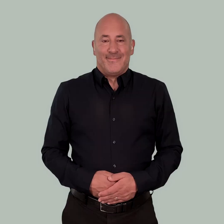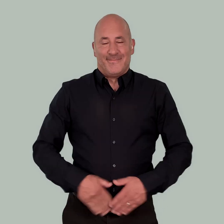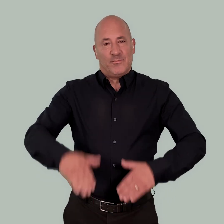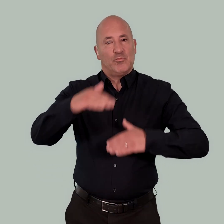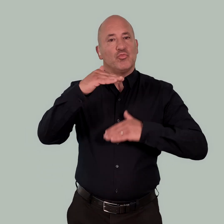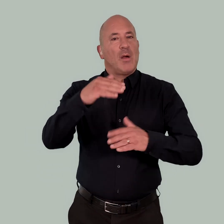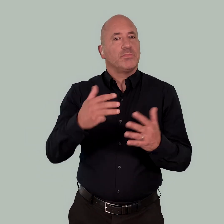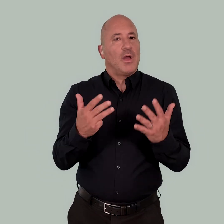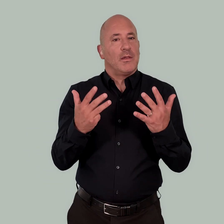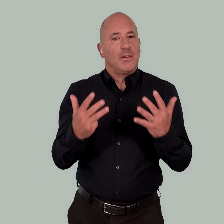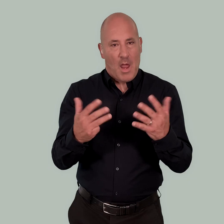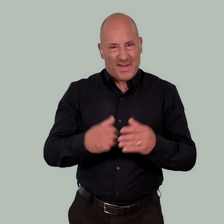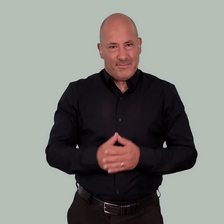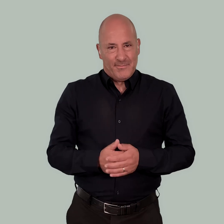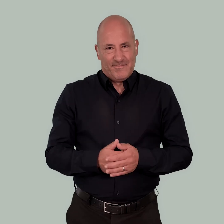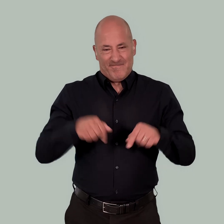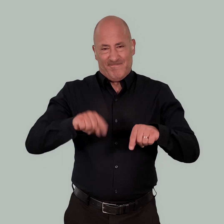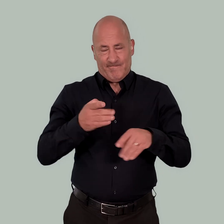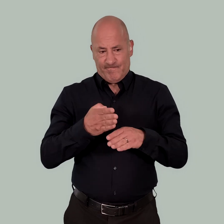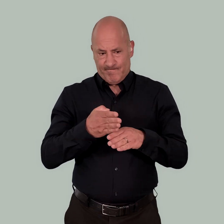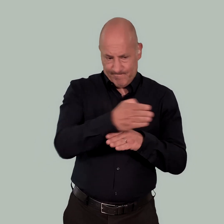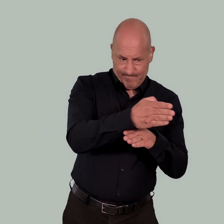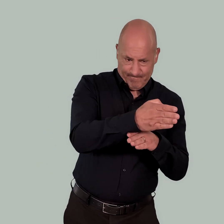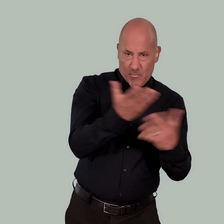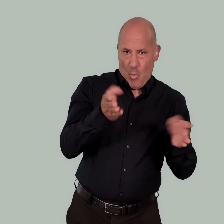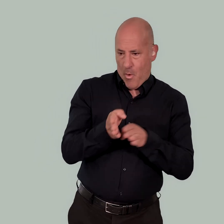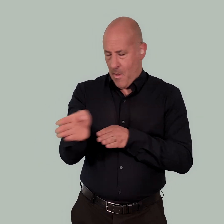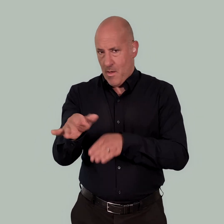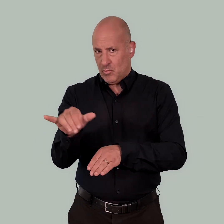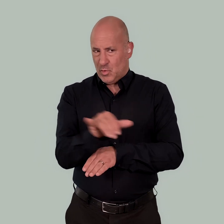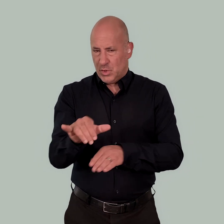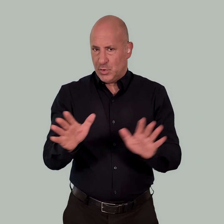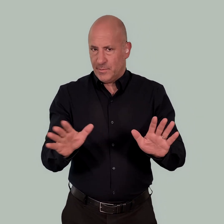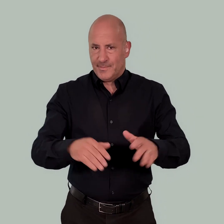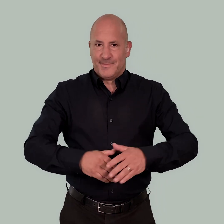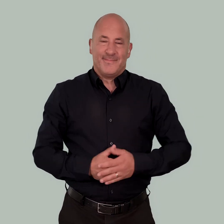Chapter 9: The Fork in the Road